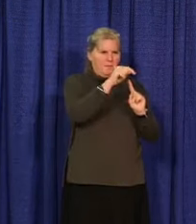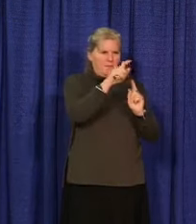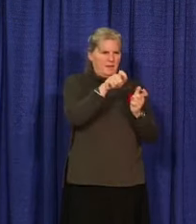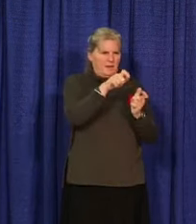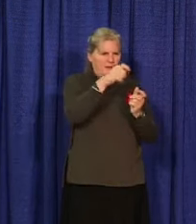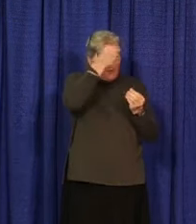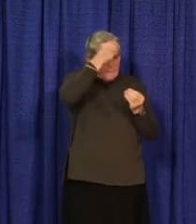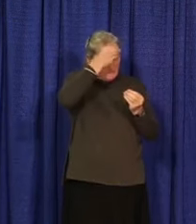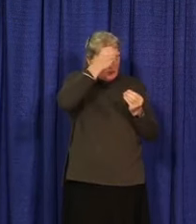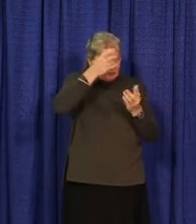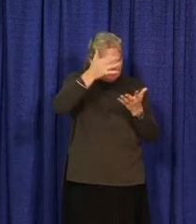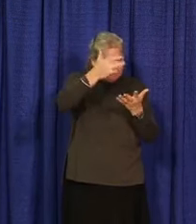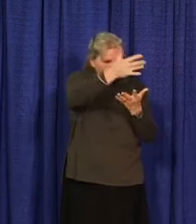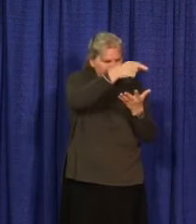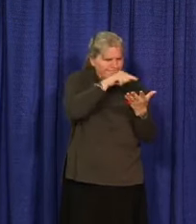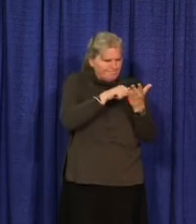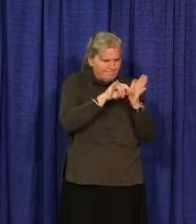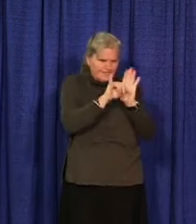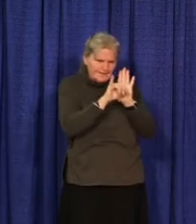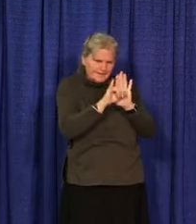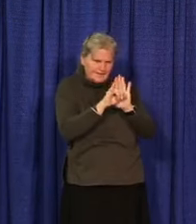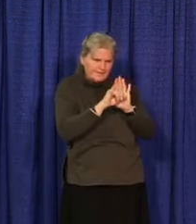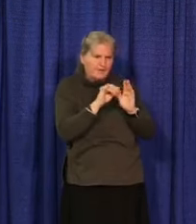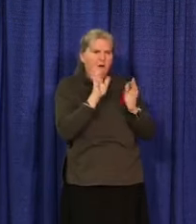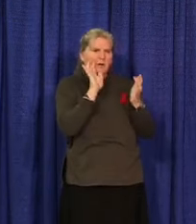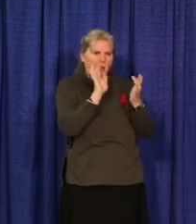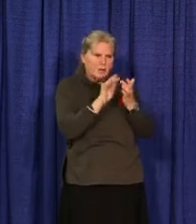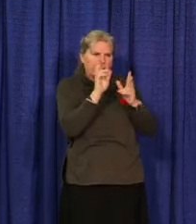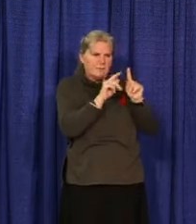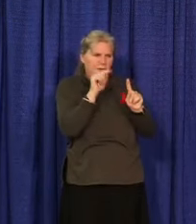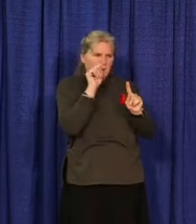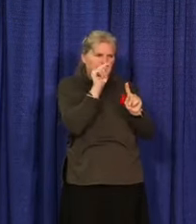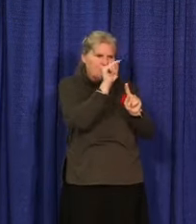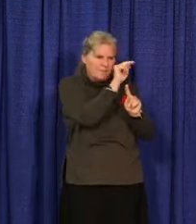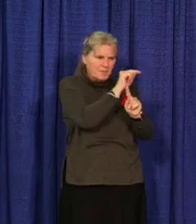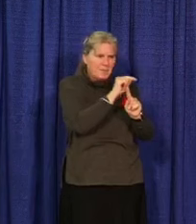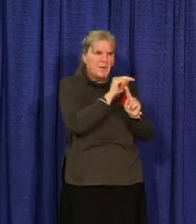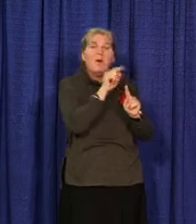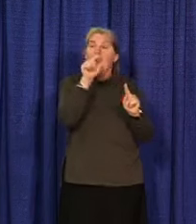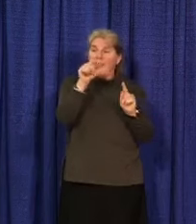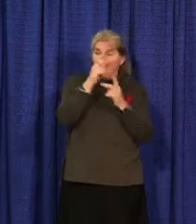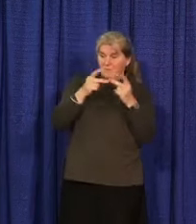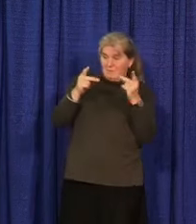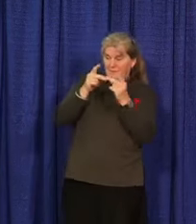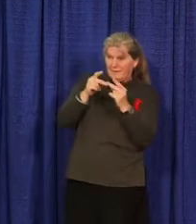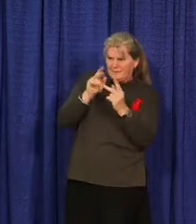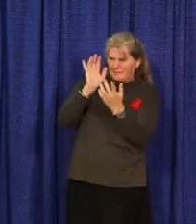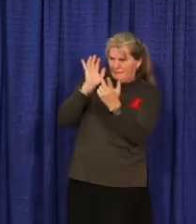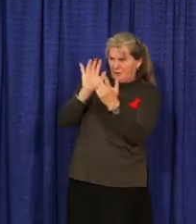very specific information and we can identify and contact all of the contacts in that location,